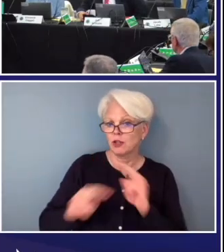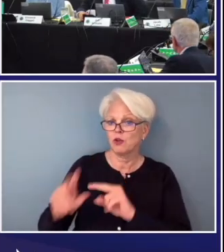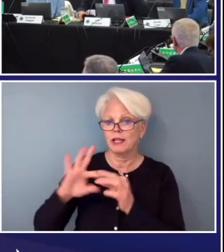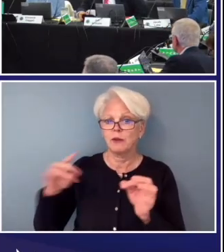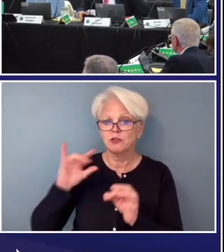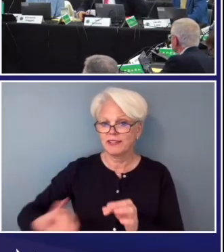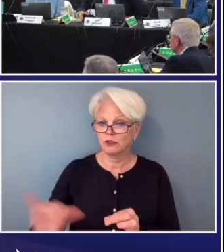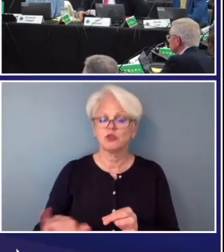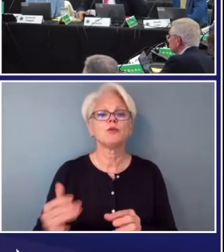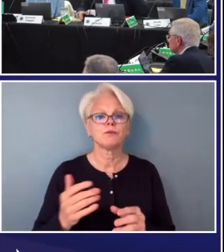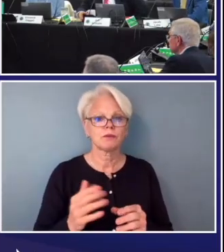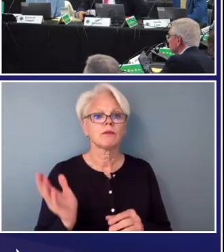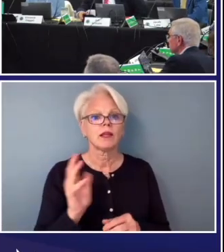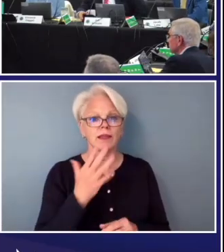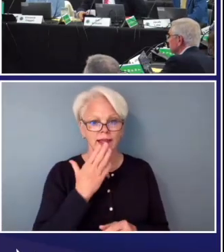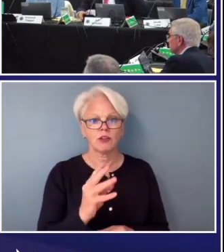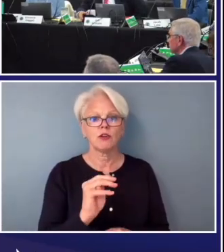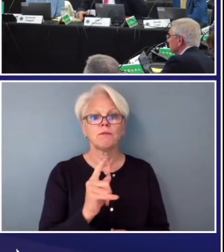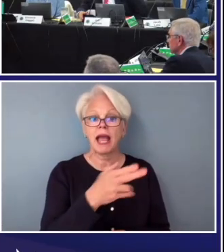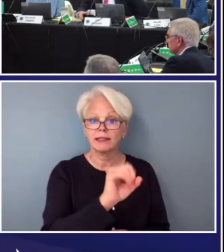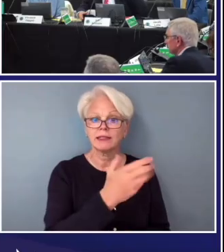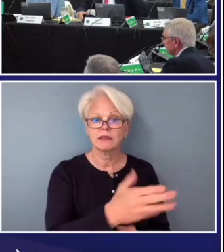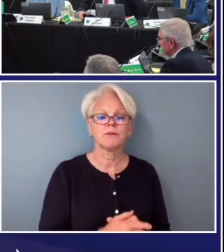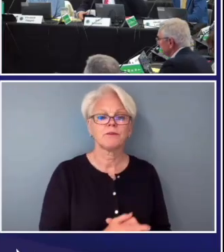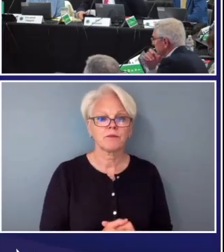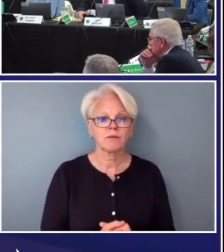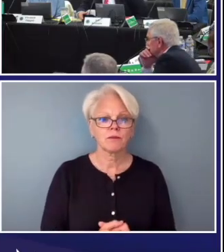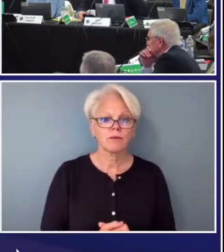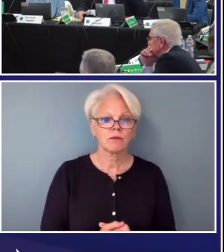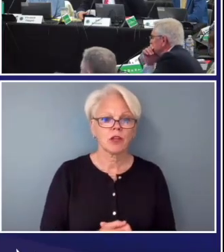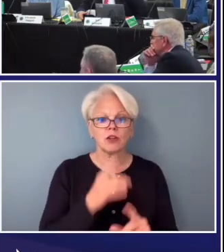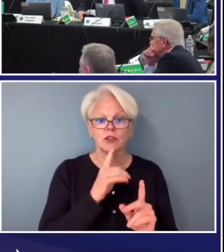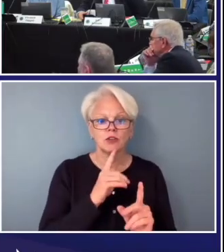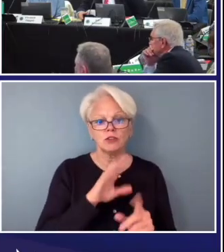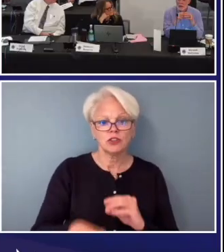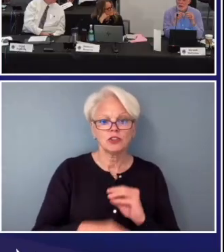Just in response, just to add a little flavor to that in color.